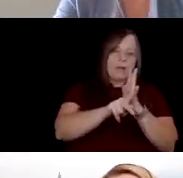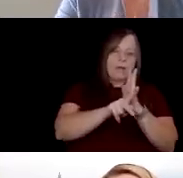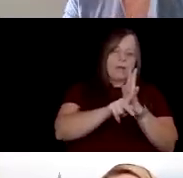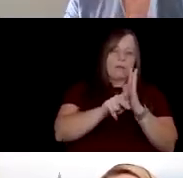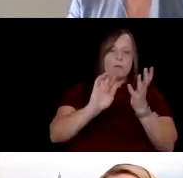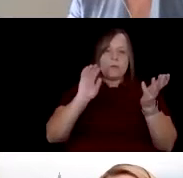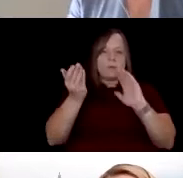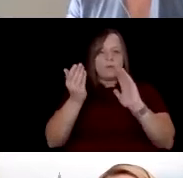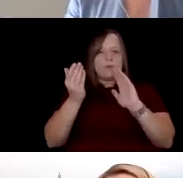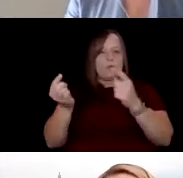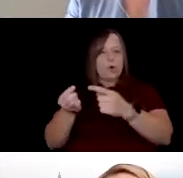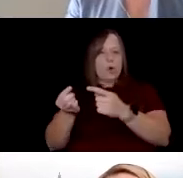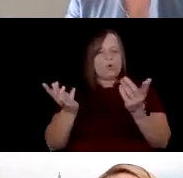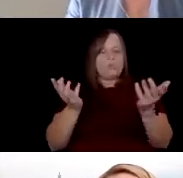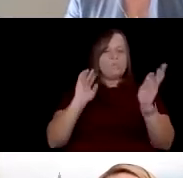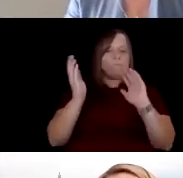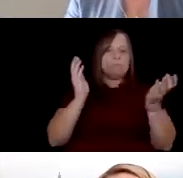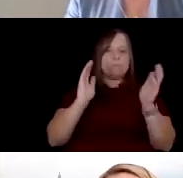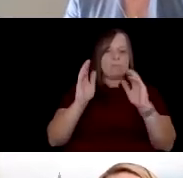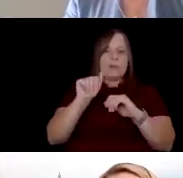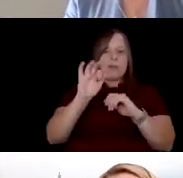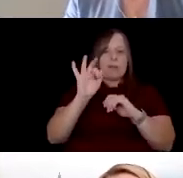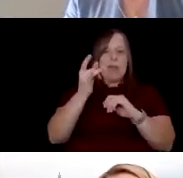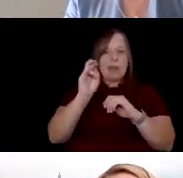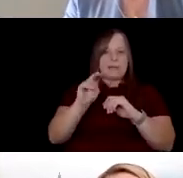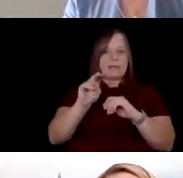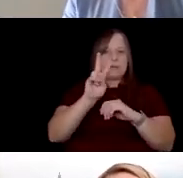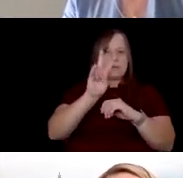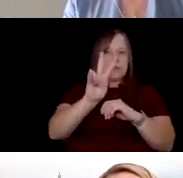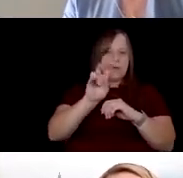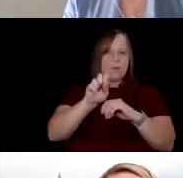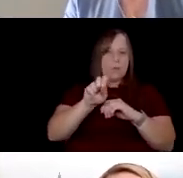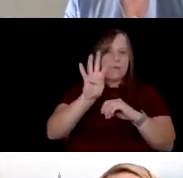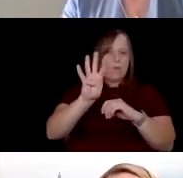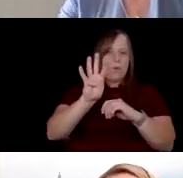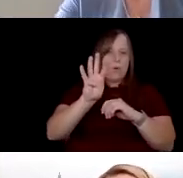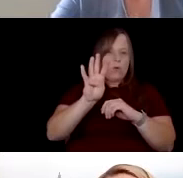or wounded to killed, rather, in the war in Afghanistan is 7.4 to one. So 7.4 times as many people